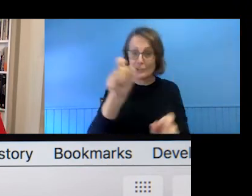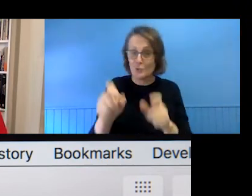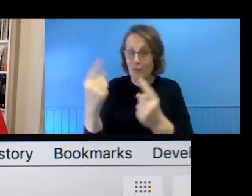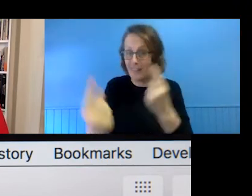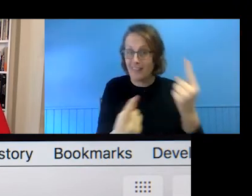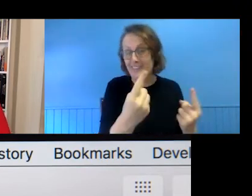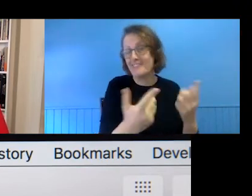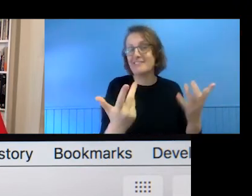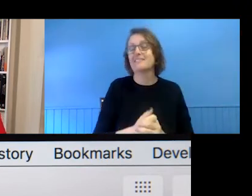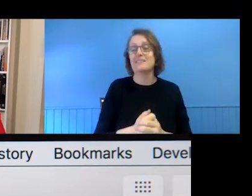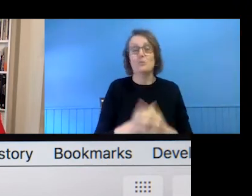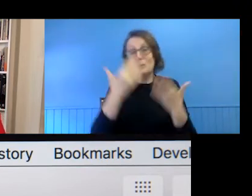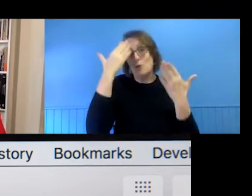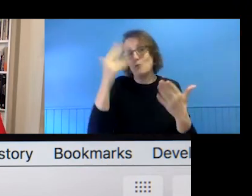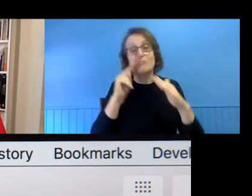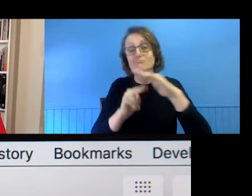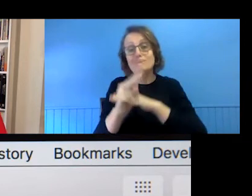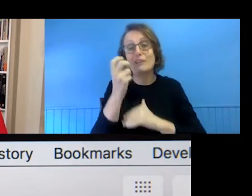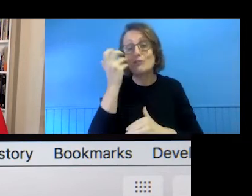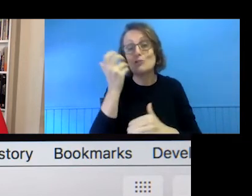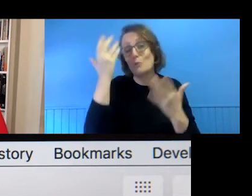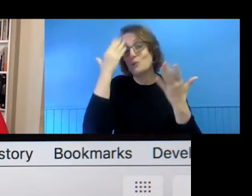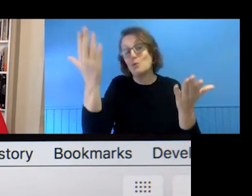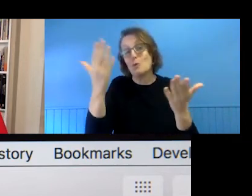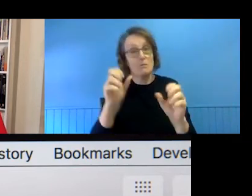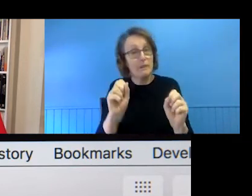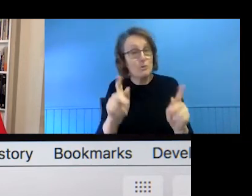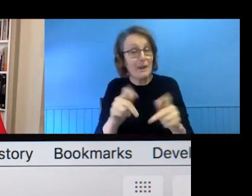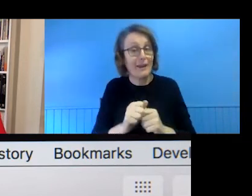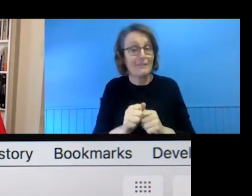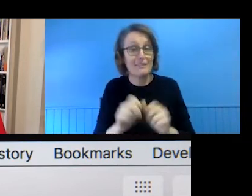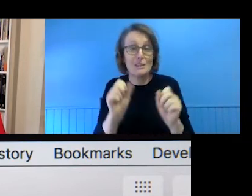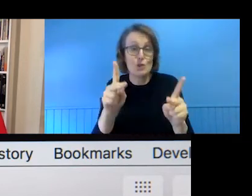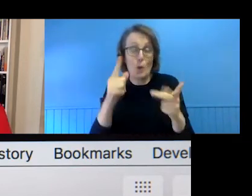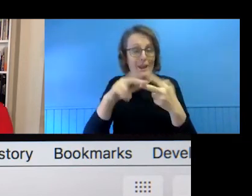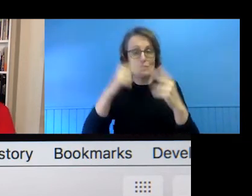Nobody knows what's going to happen. It's OK to not know. It's OK to